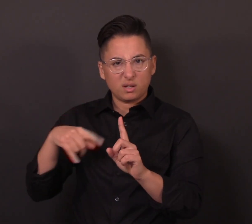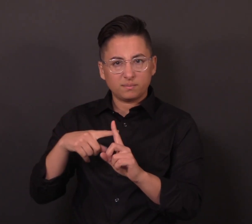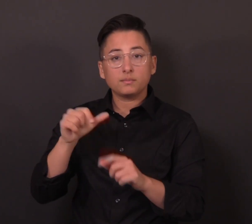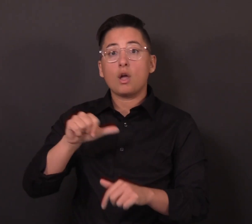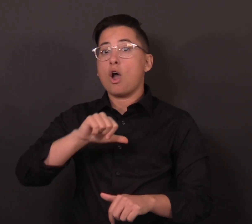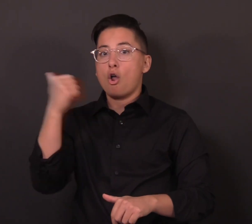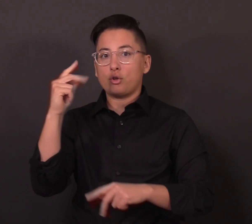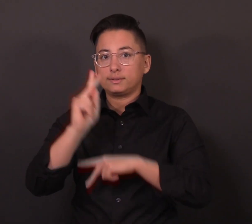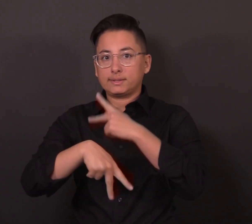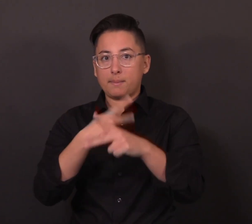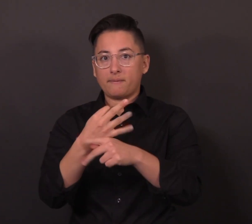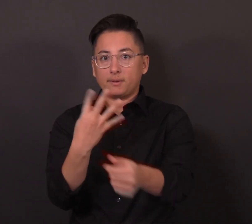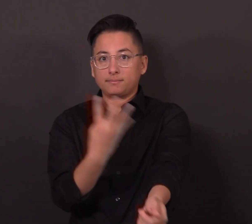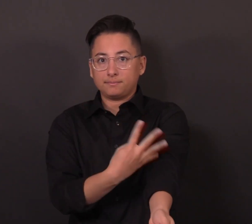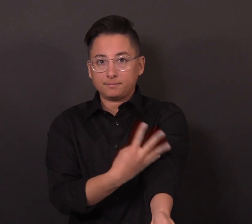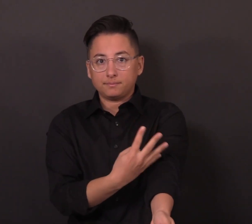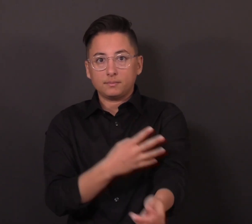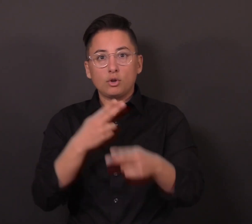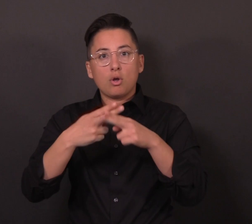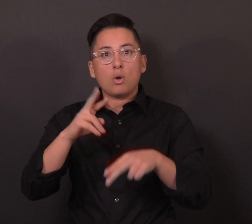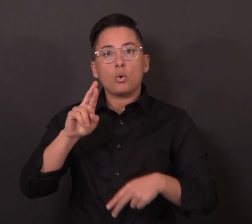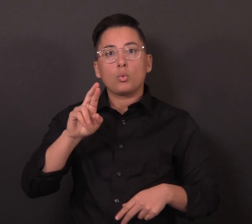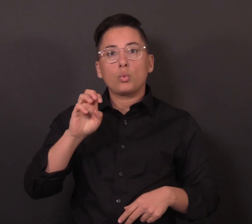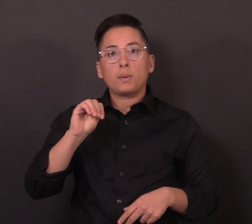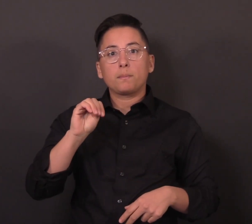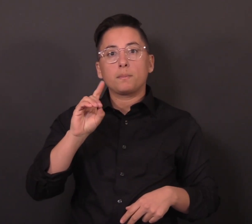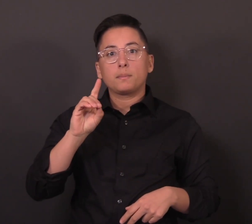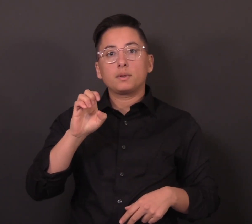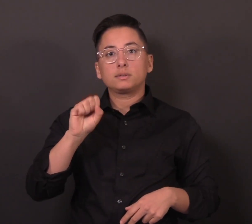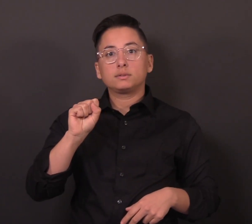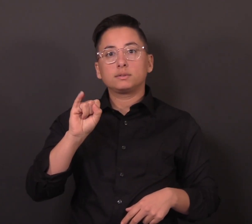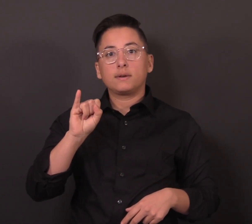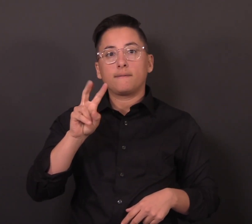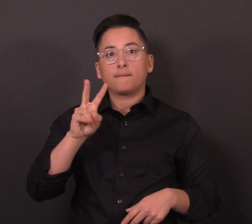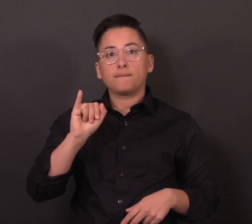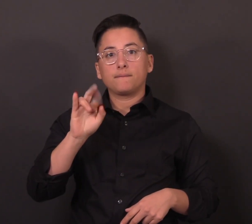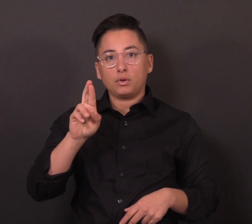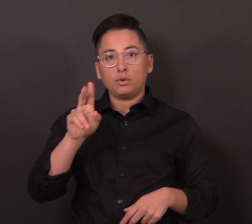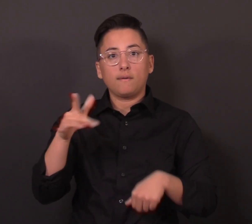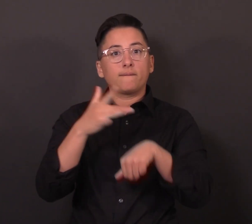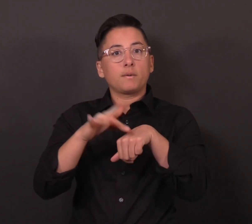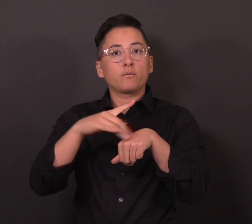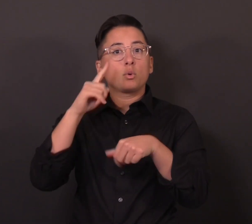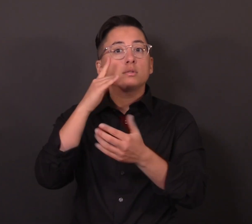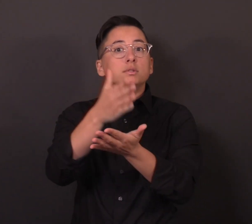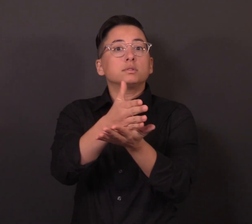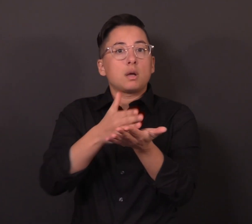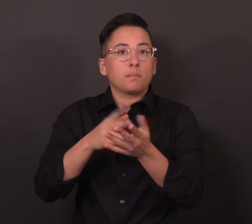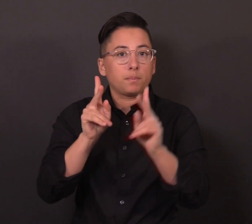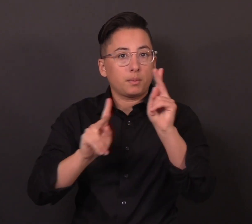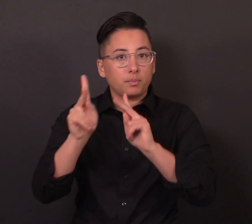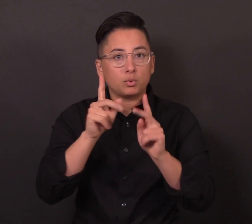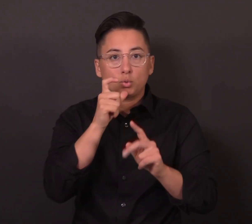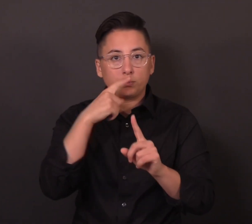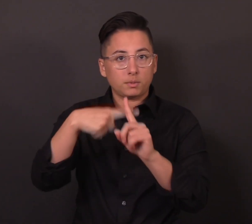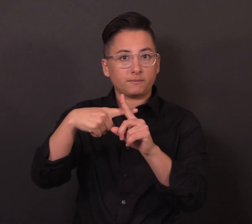type of IV therapy called remdesivir is available to some people with COVID-19.